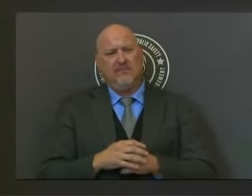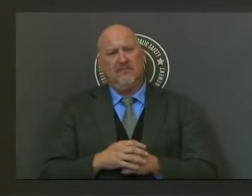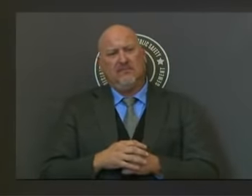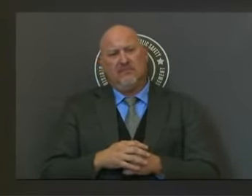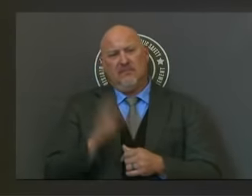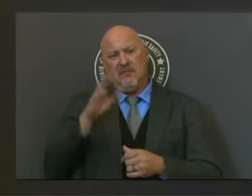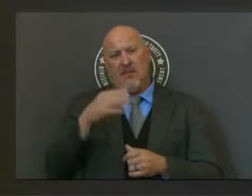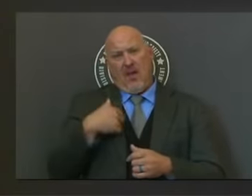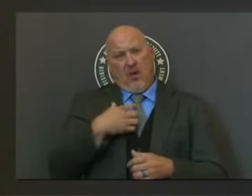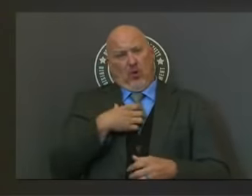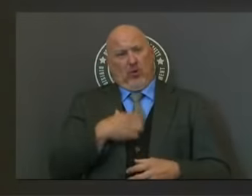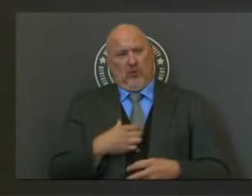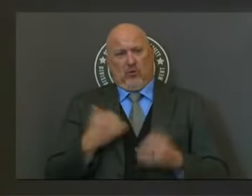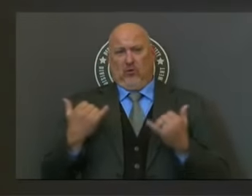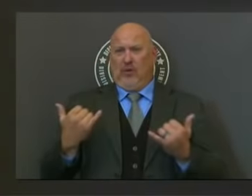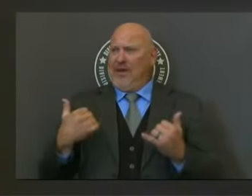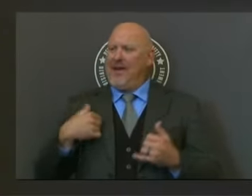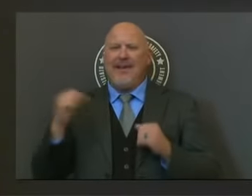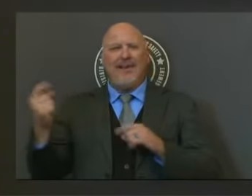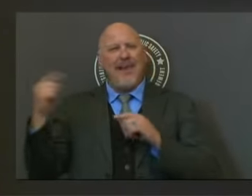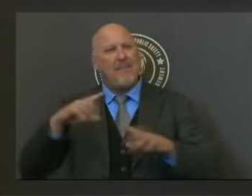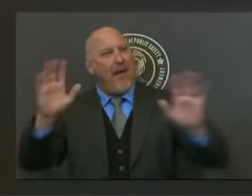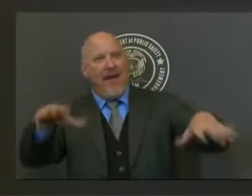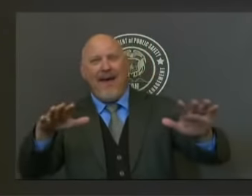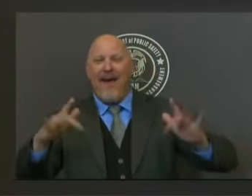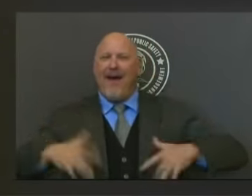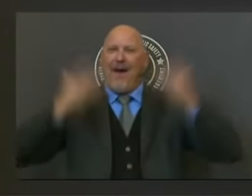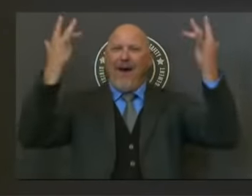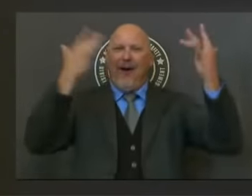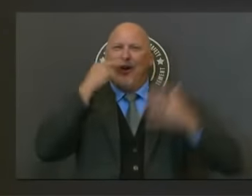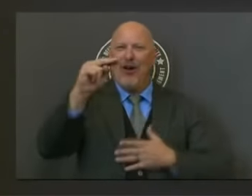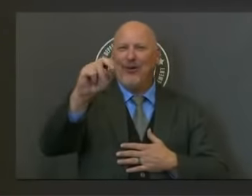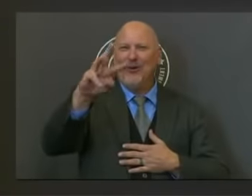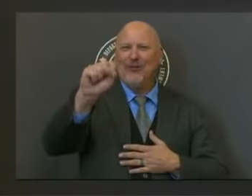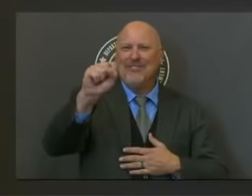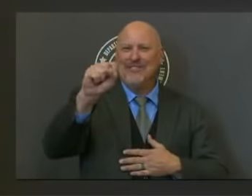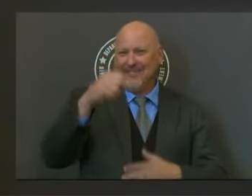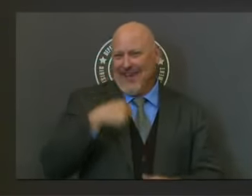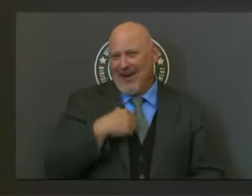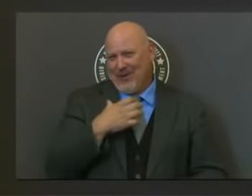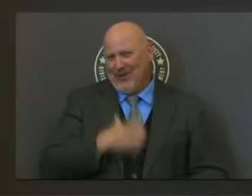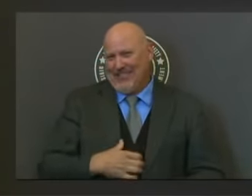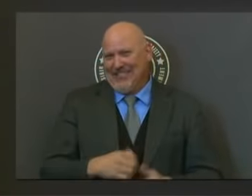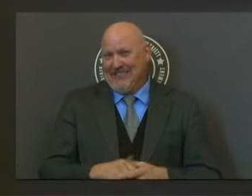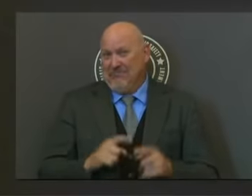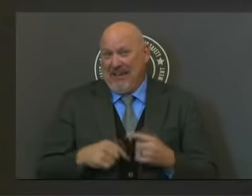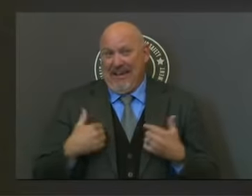with good news